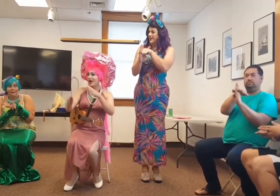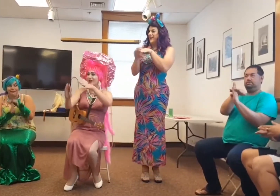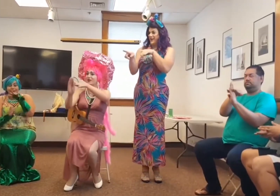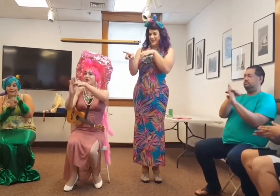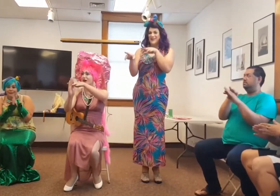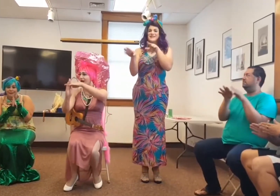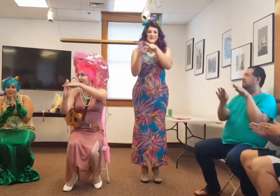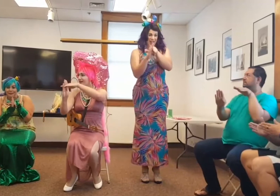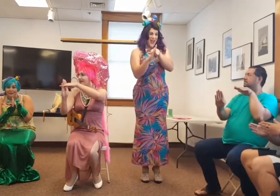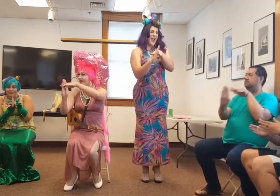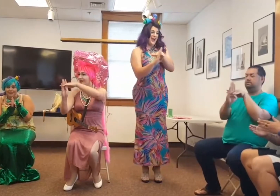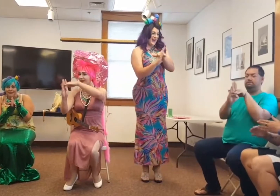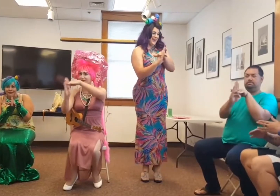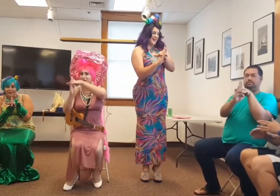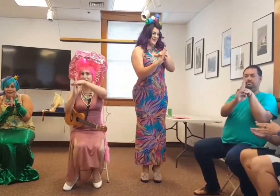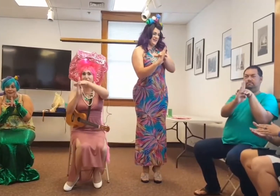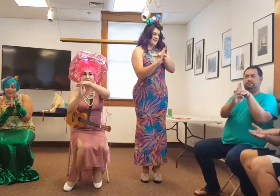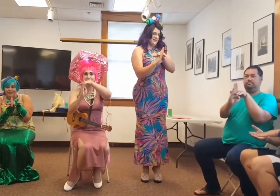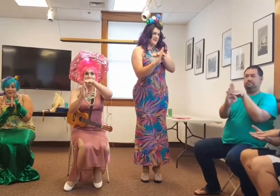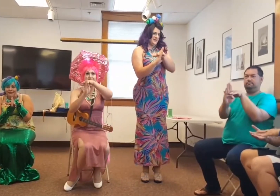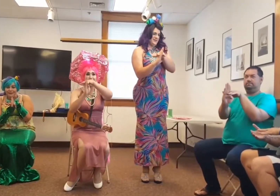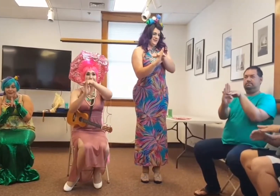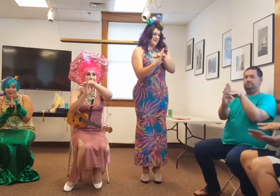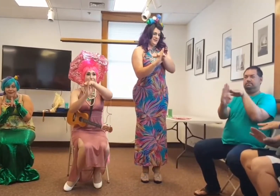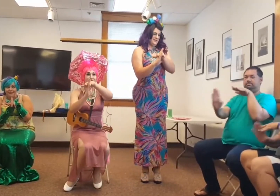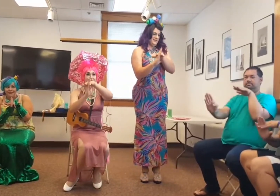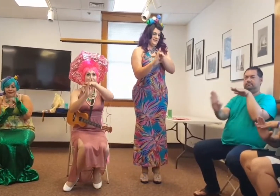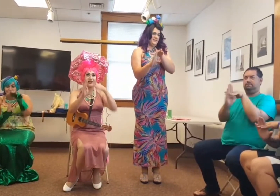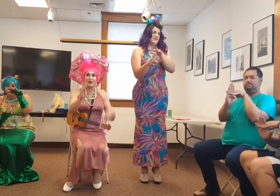Can you do "Shark?" Everybody do shark. We're going to add that on. Shark in the hole